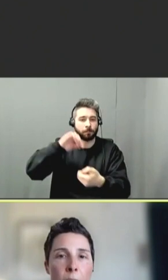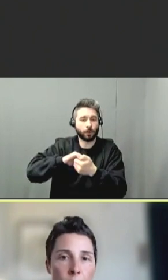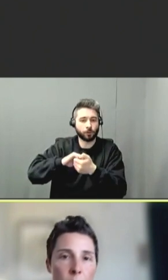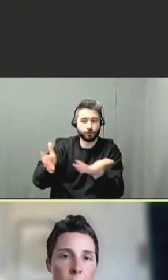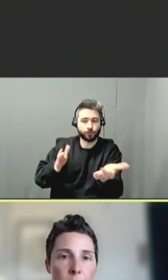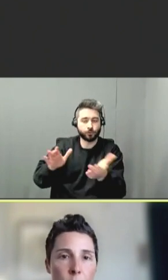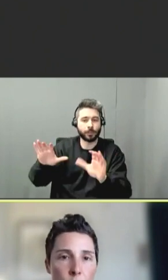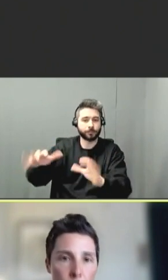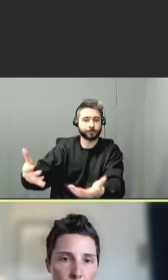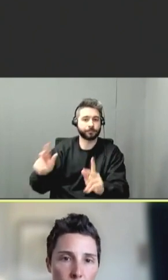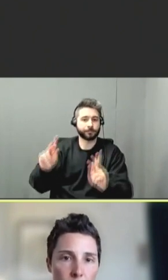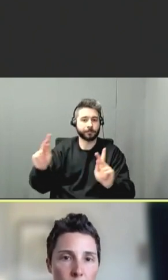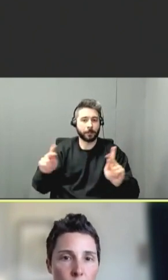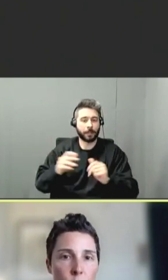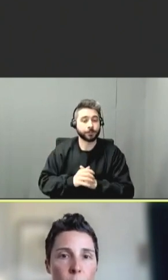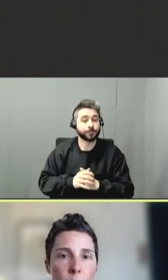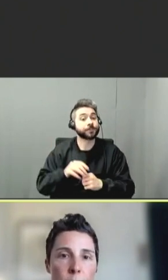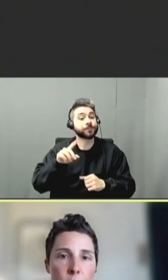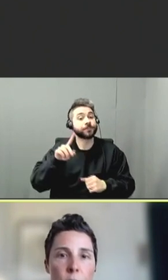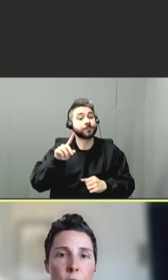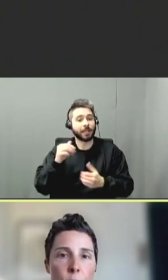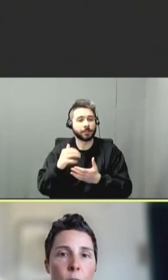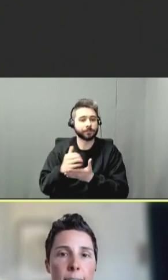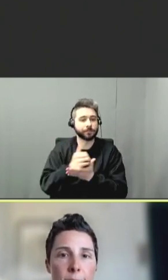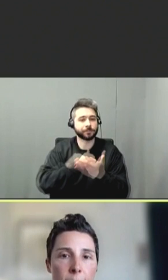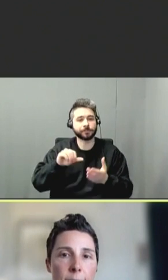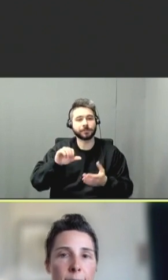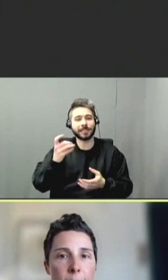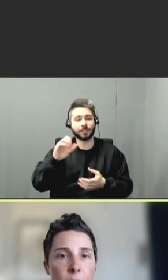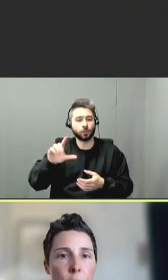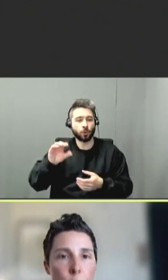And, then on the data front, collecting sexual orientation and gender identity data